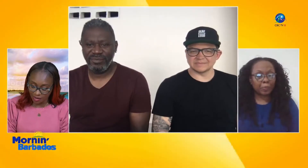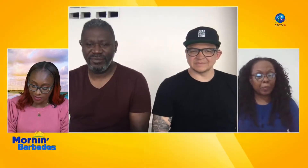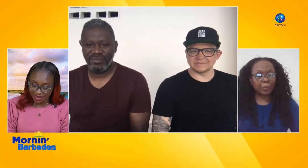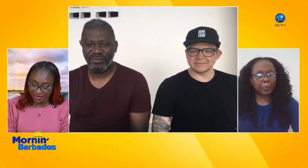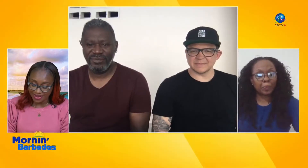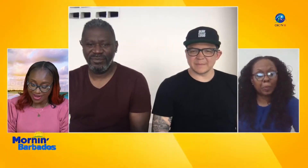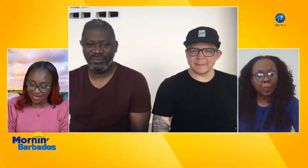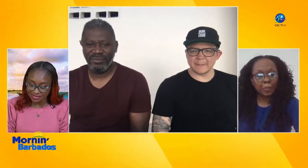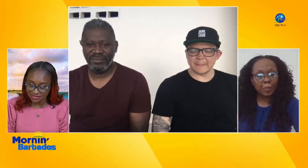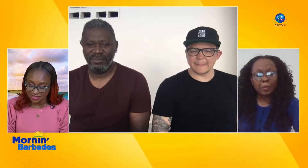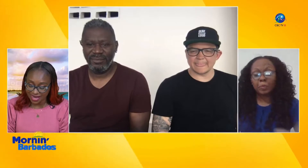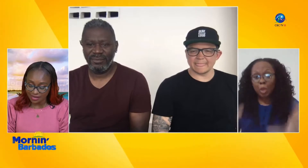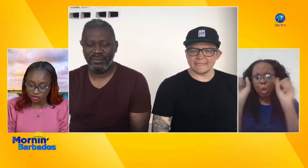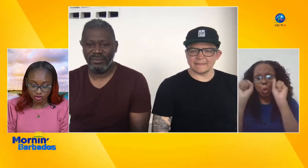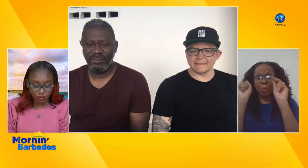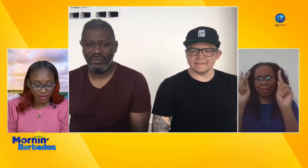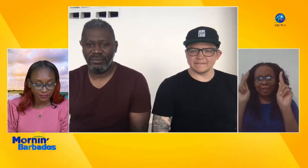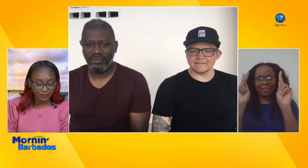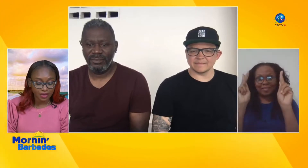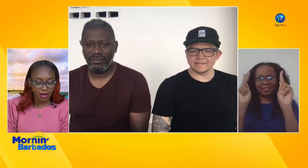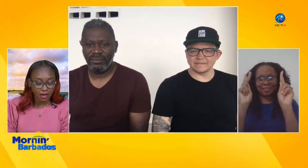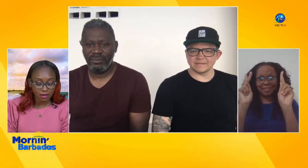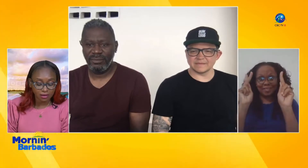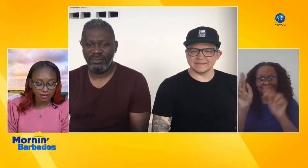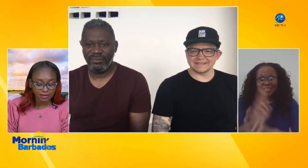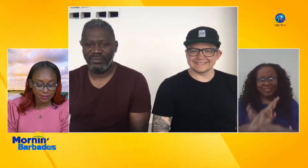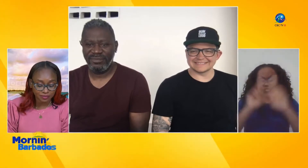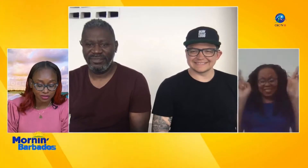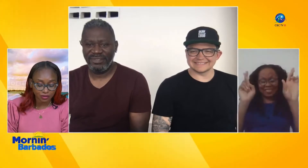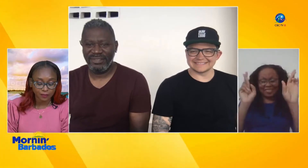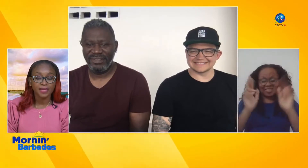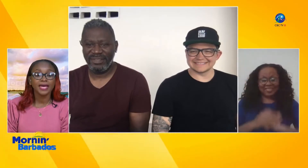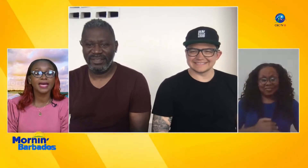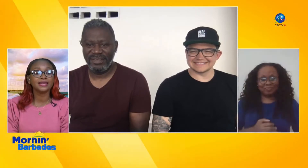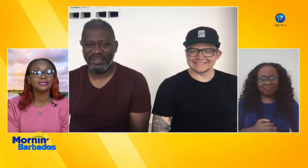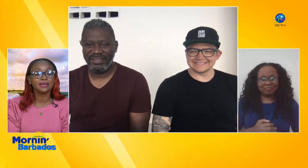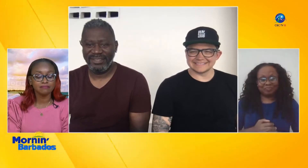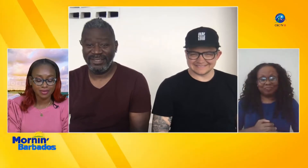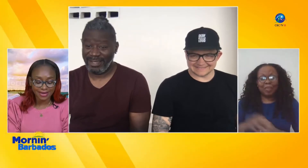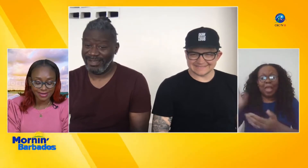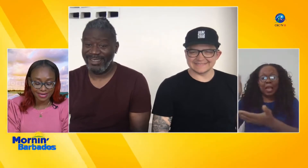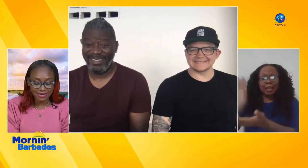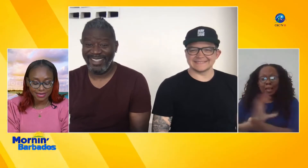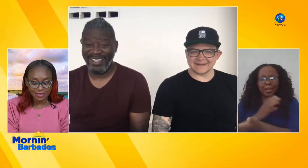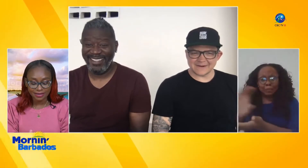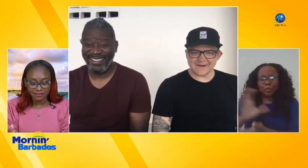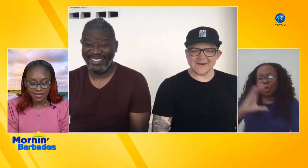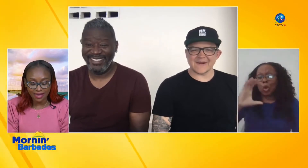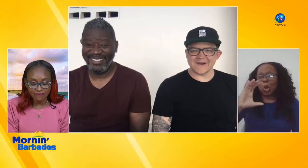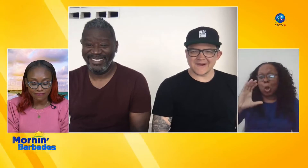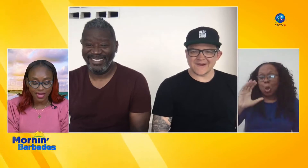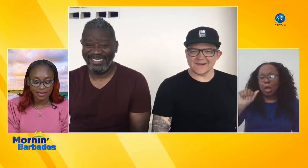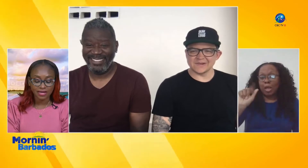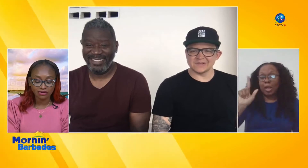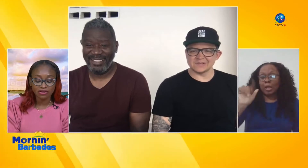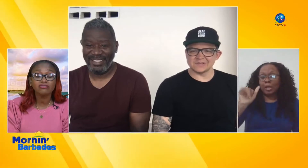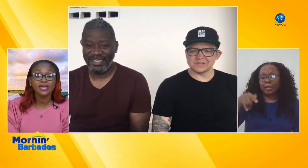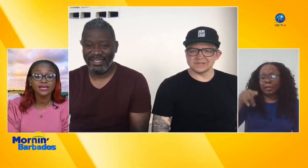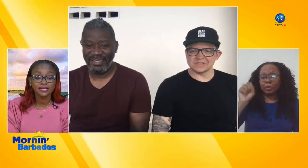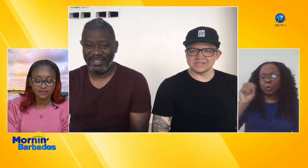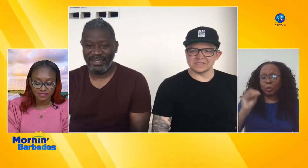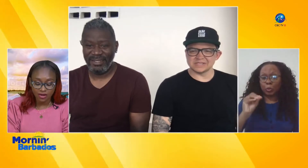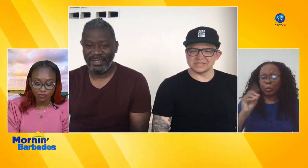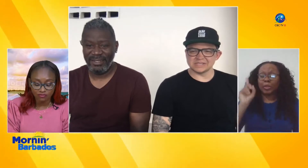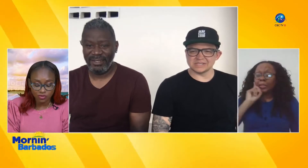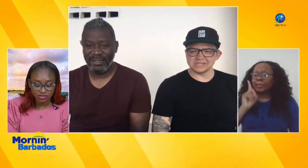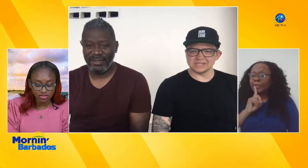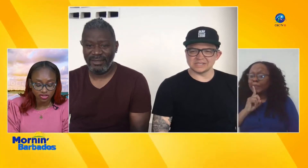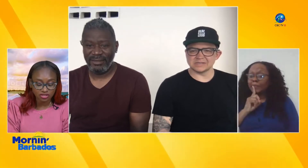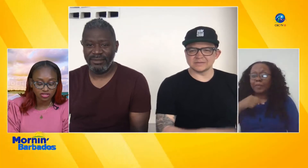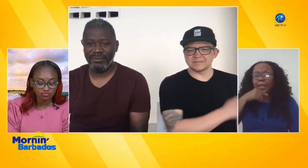okay let's get to it calypso it is combining deaf and hearing creatives with musicians